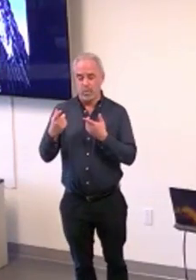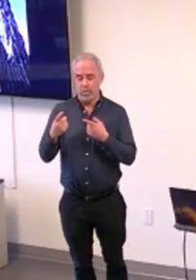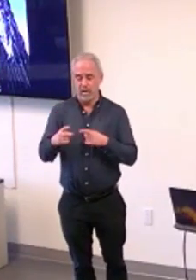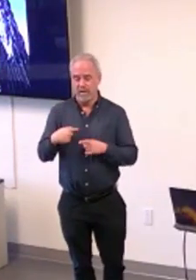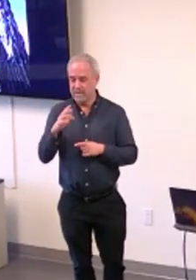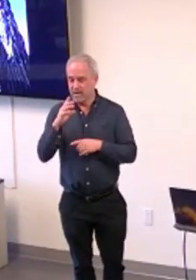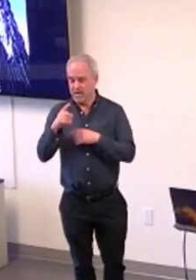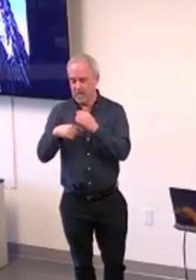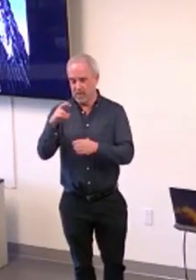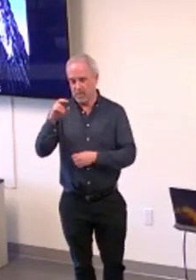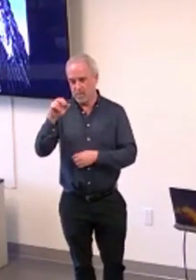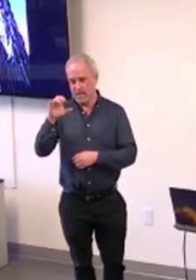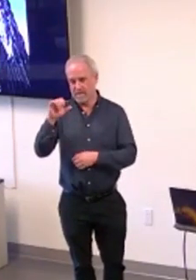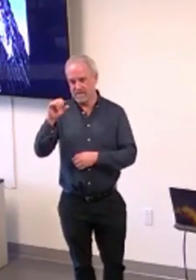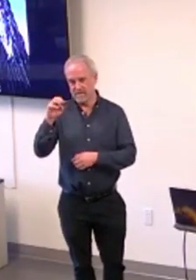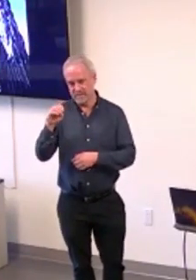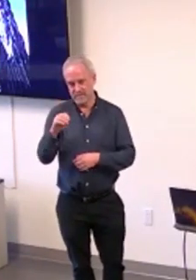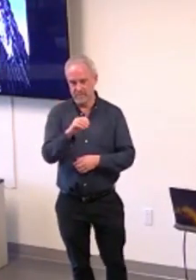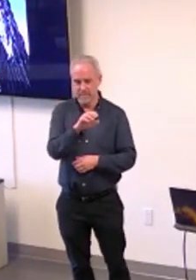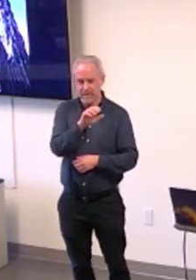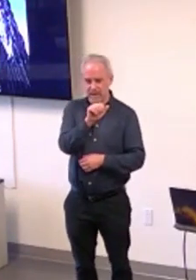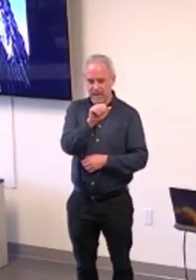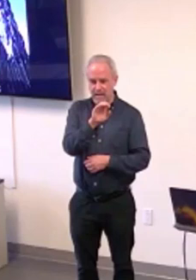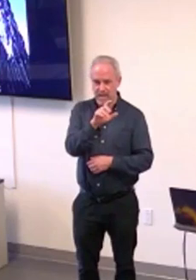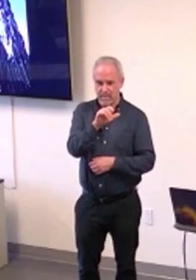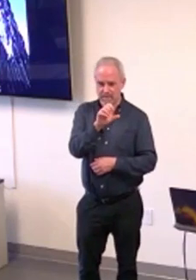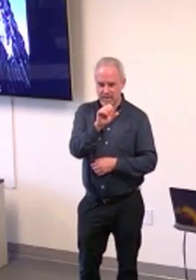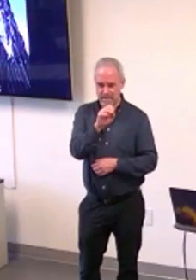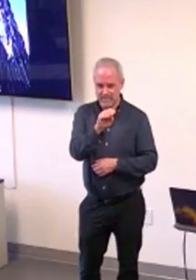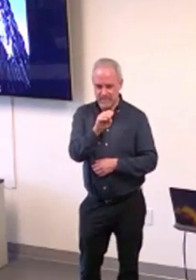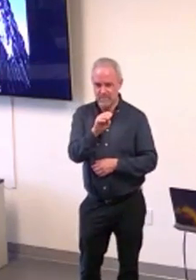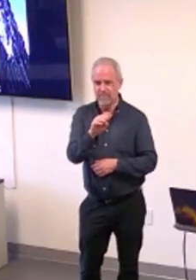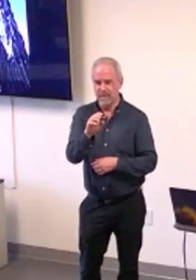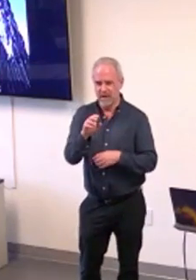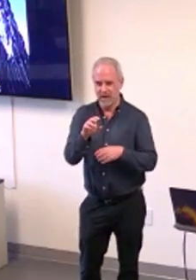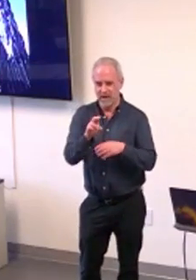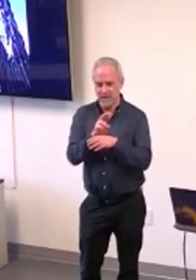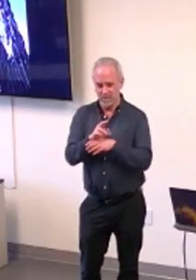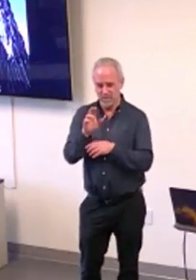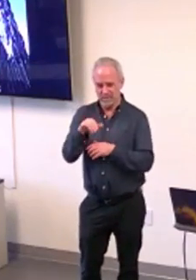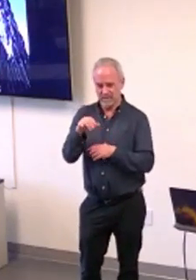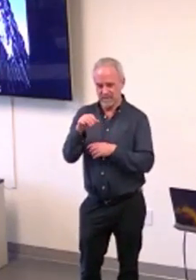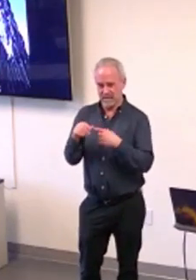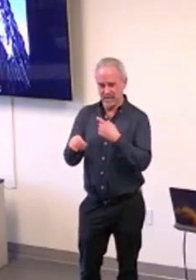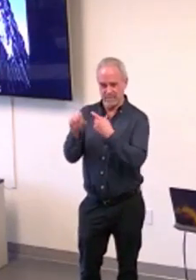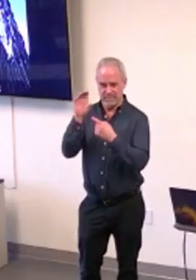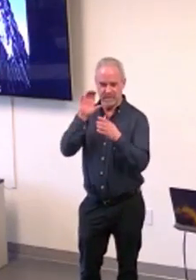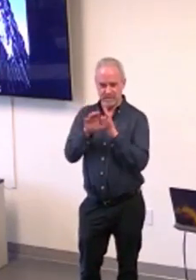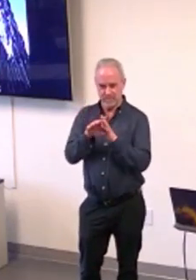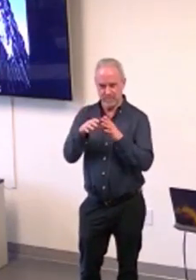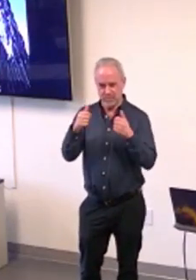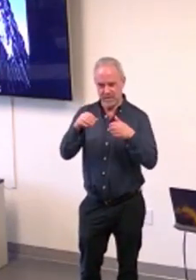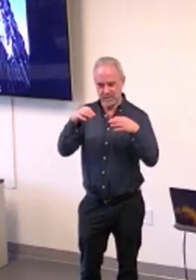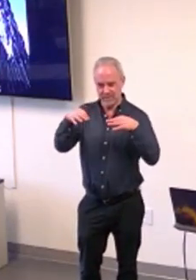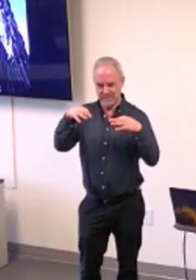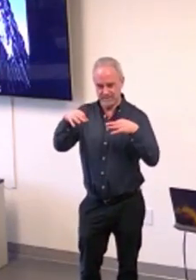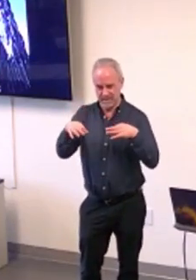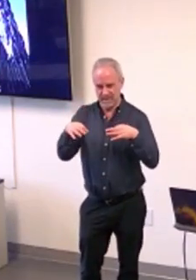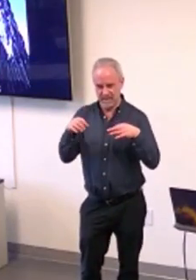Right? Too often people on all sides of the aisle attempt to talk about ableism without addressing